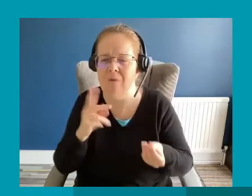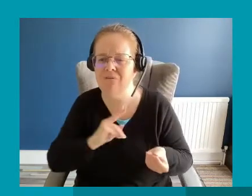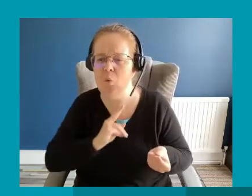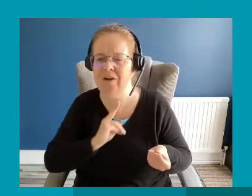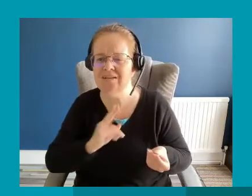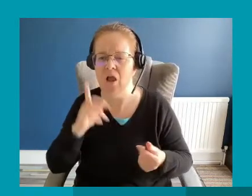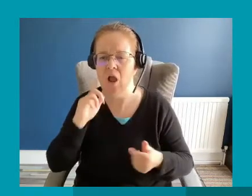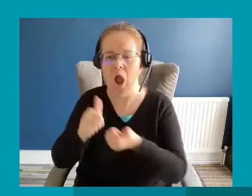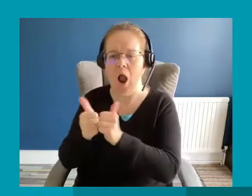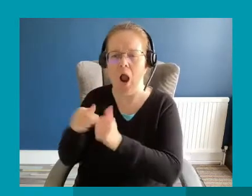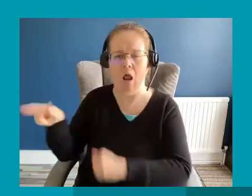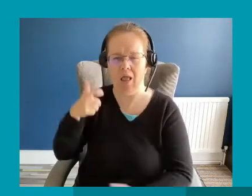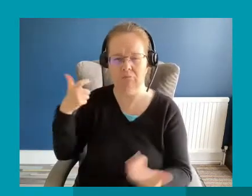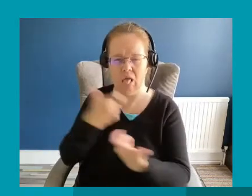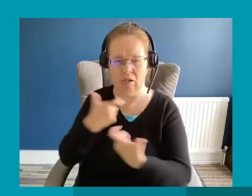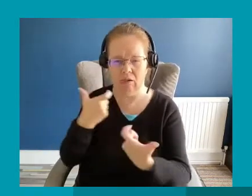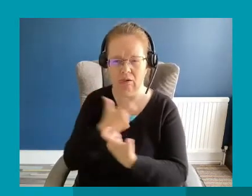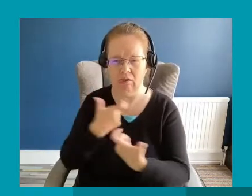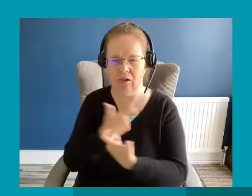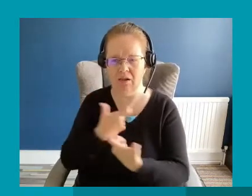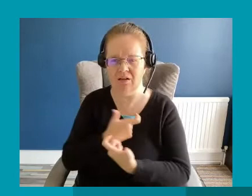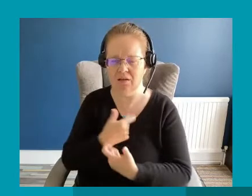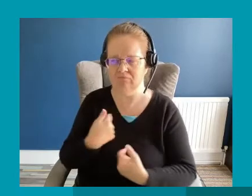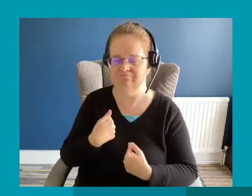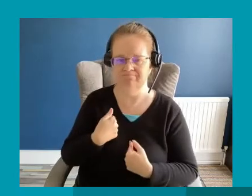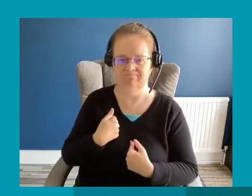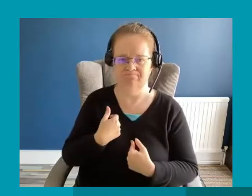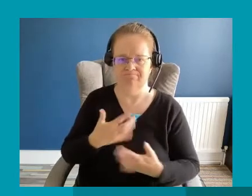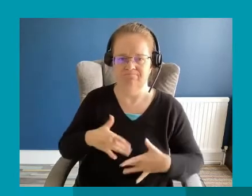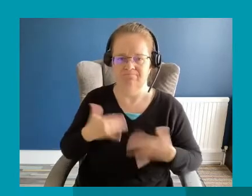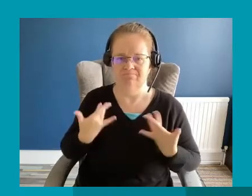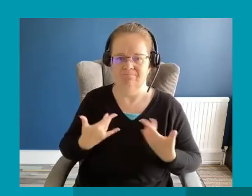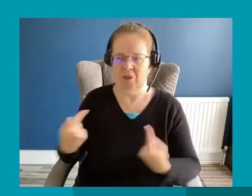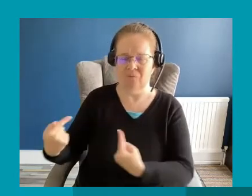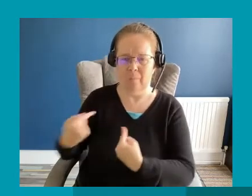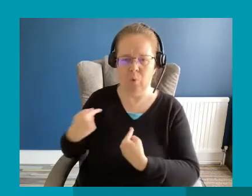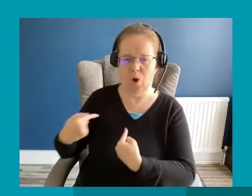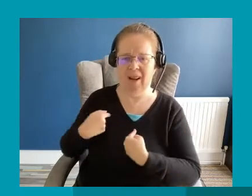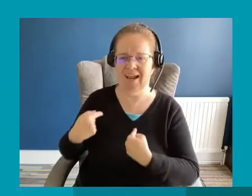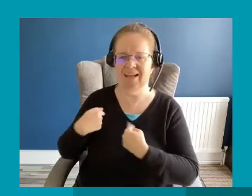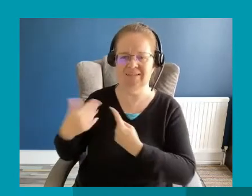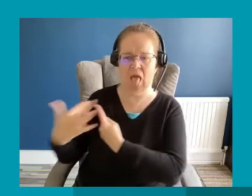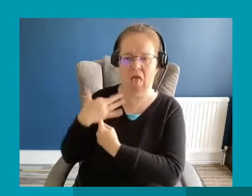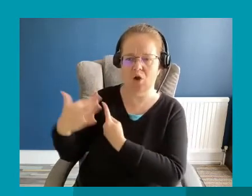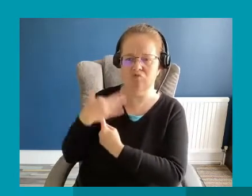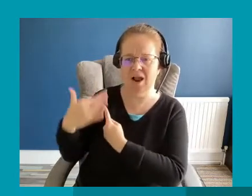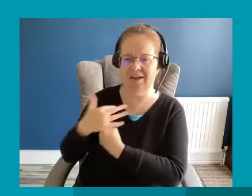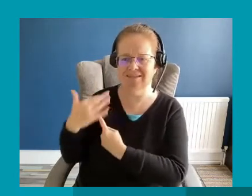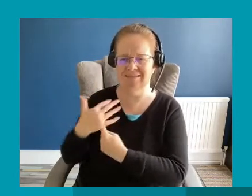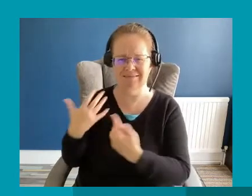I use this but colleagues laughed and I had to leave as I was bullied. Harassed through.